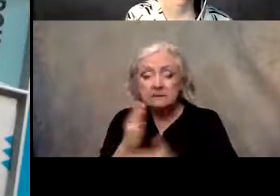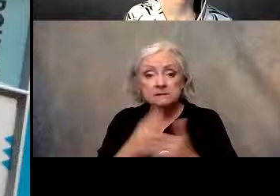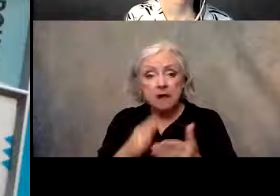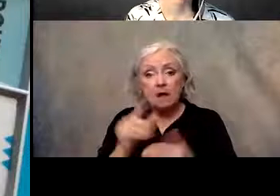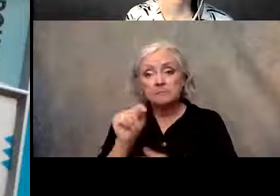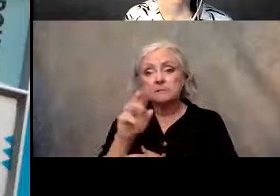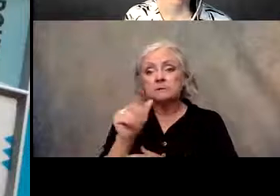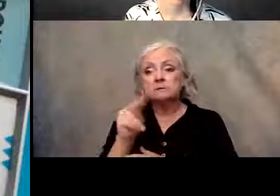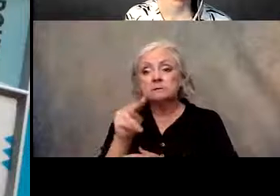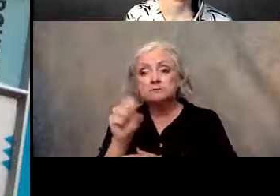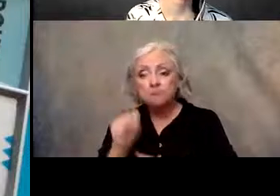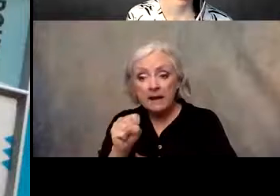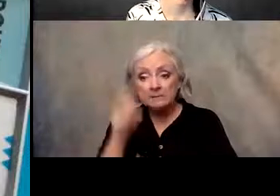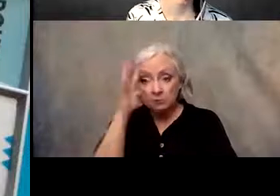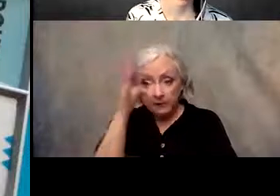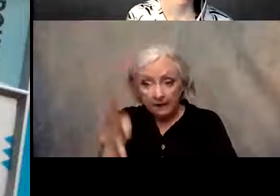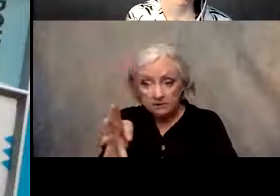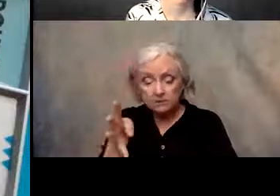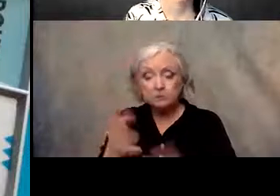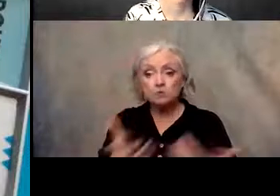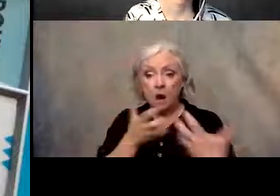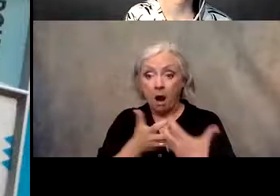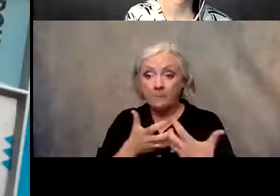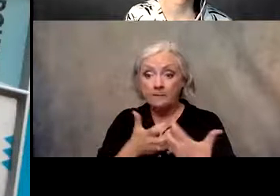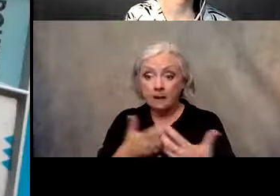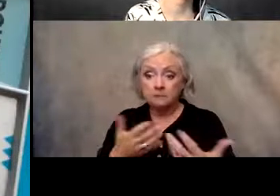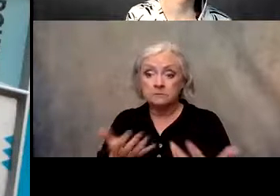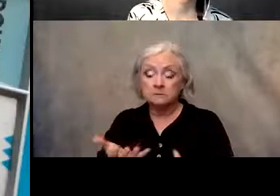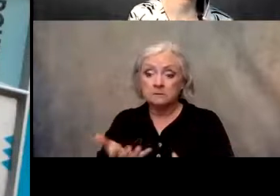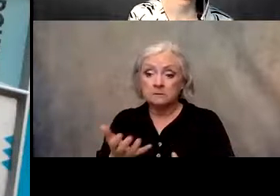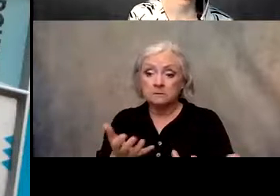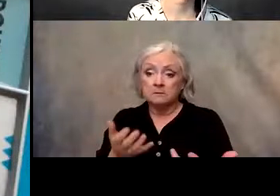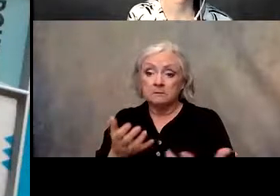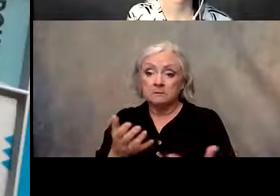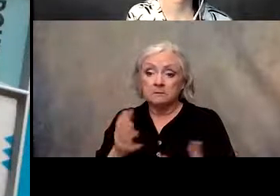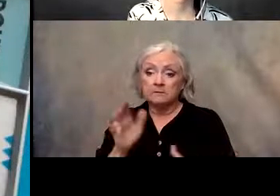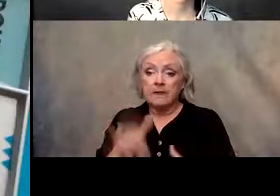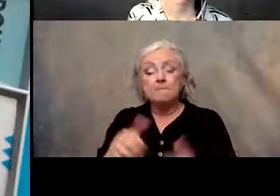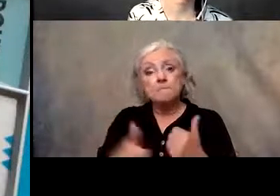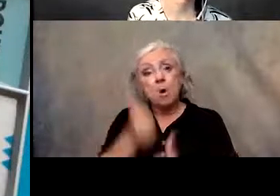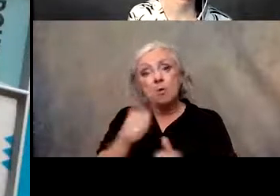in order to accommodate the fact that most languages expand from English about 20 to 30%.